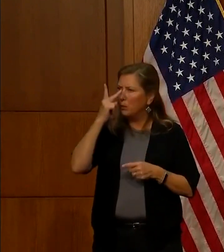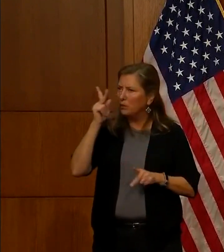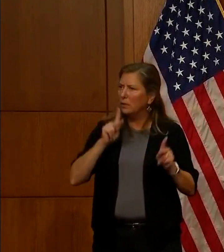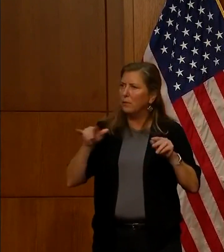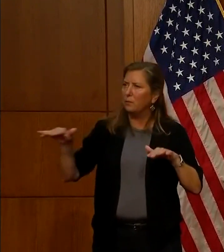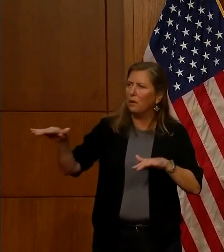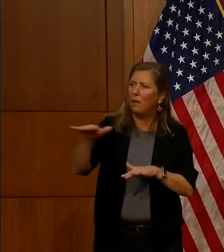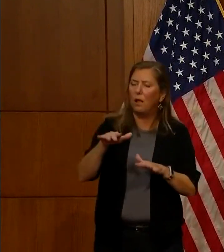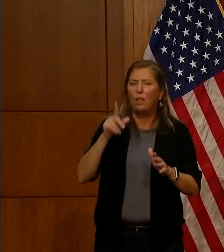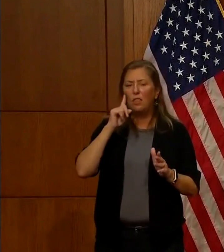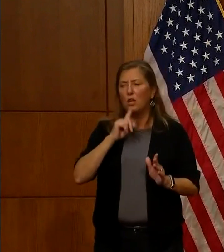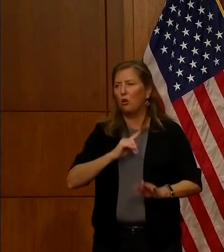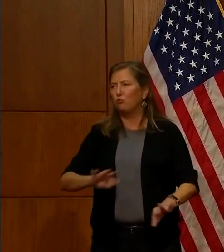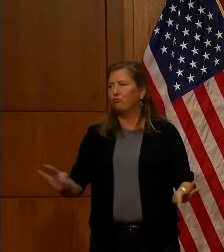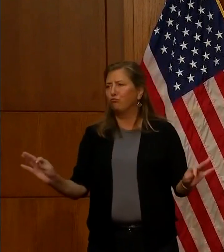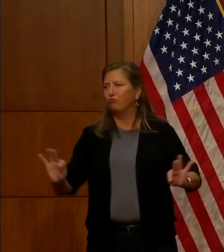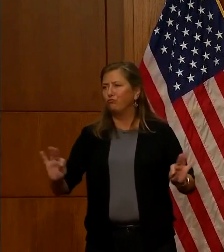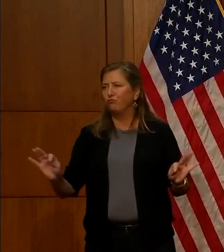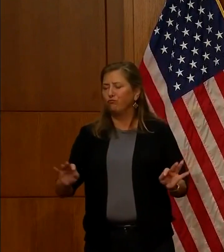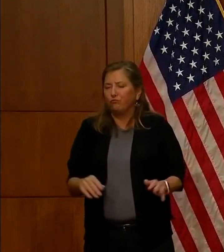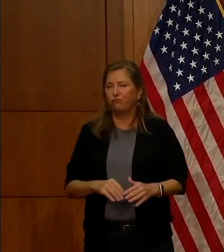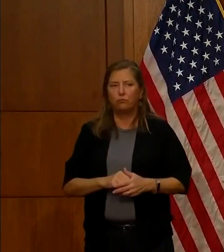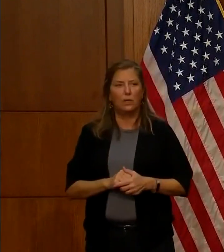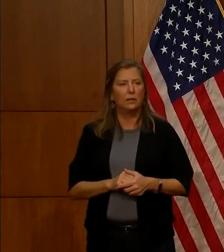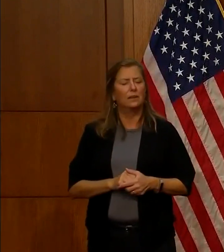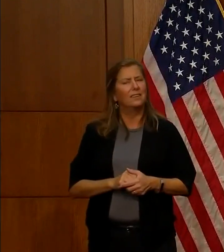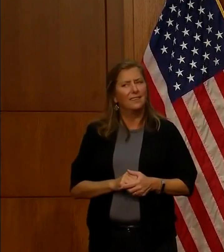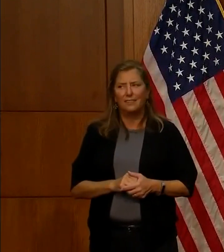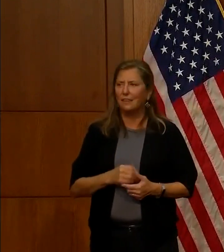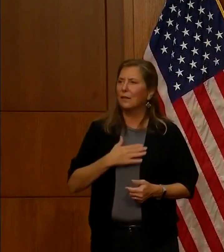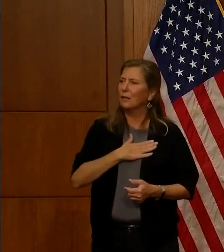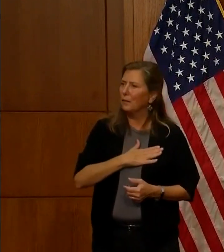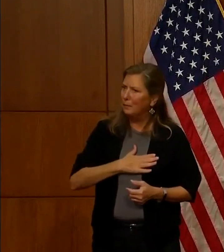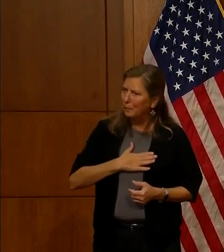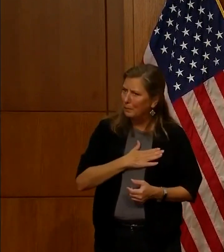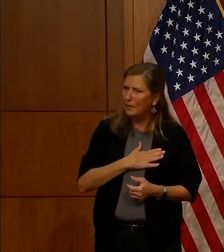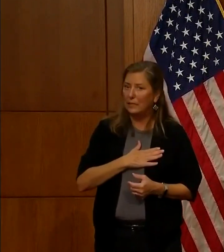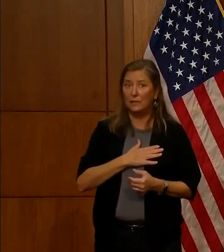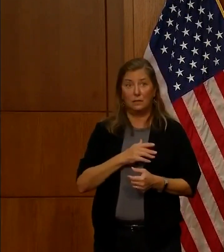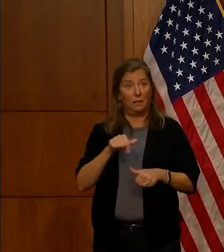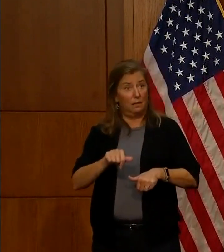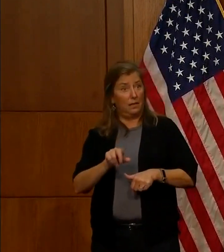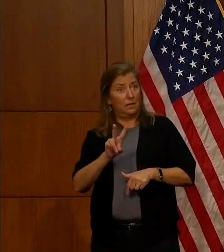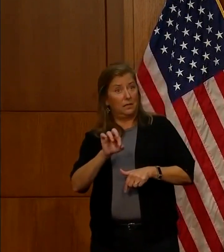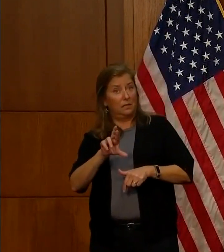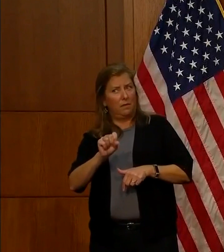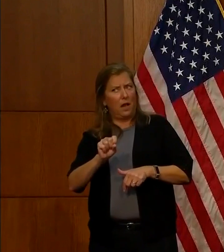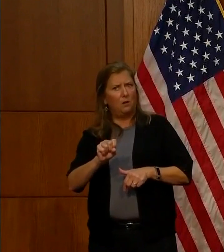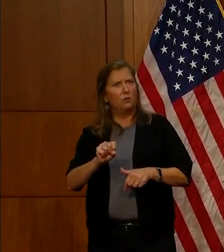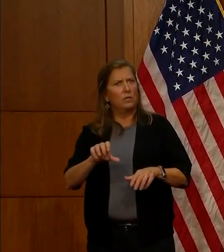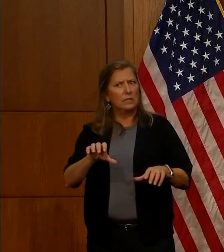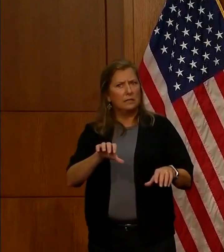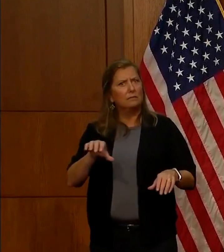DISHEARTENING TO SEE PEOPLE